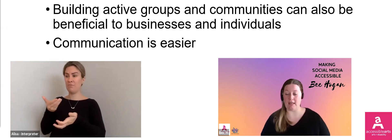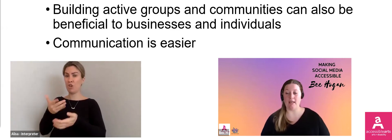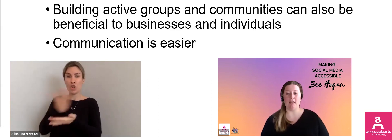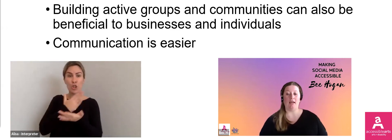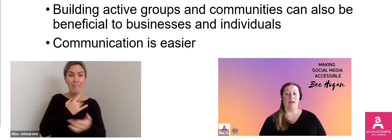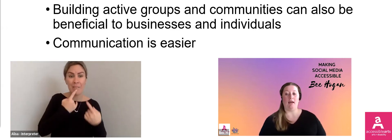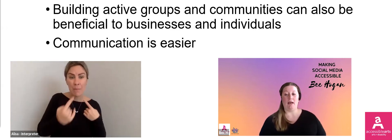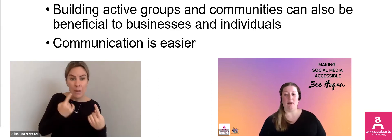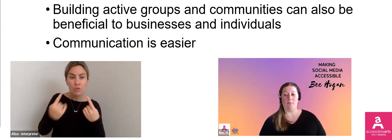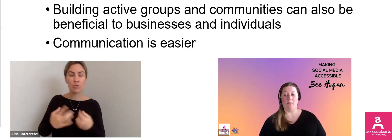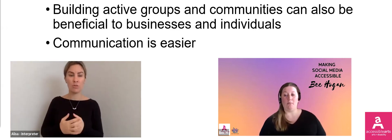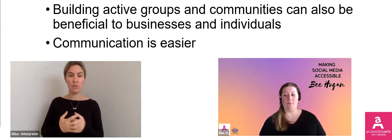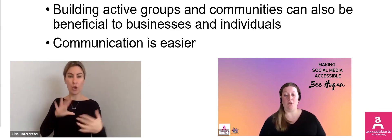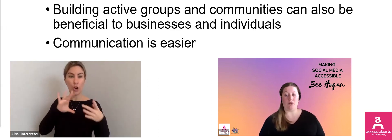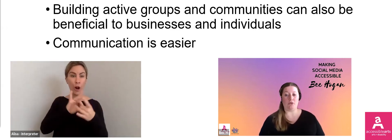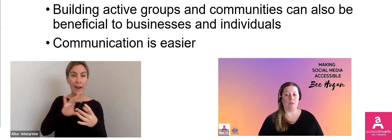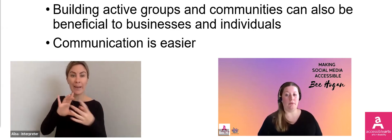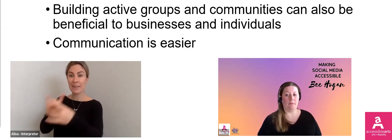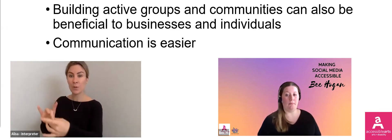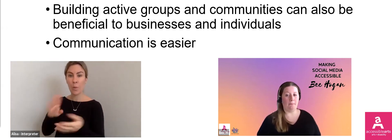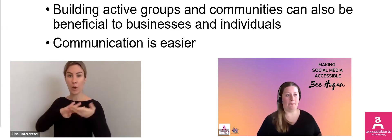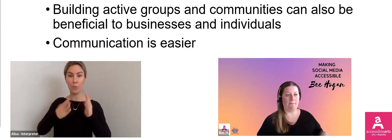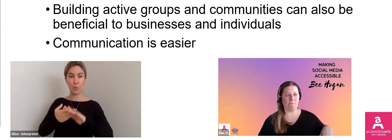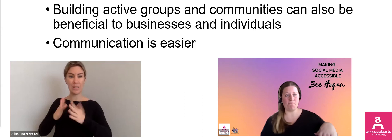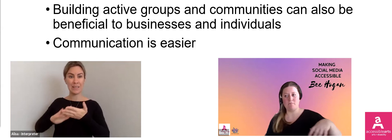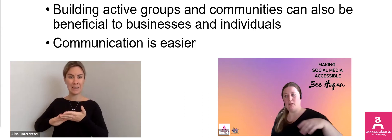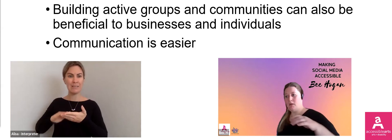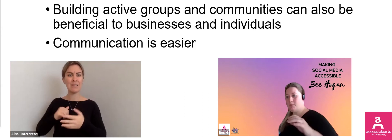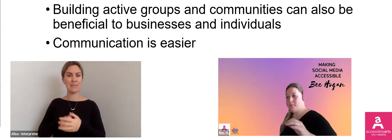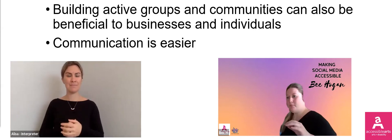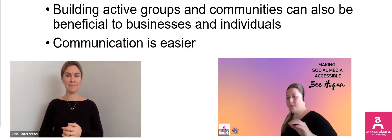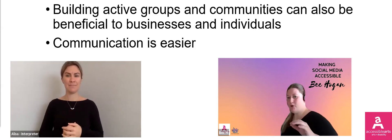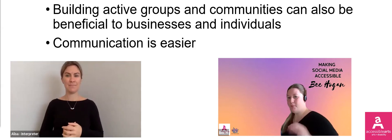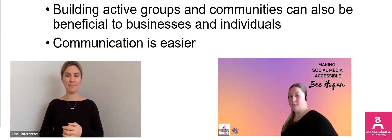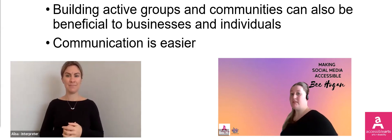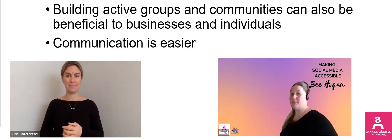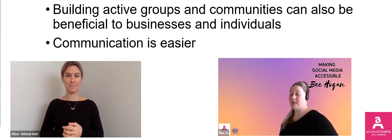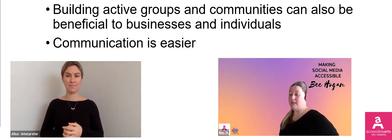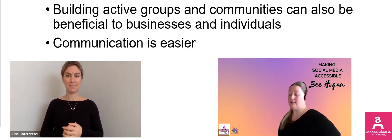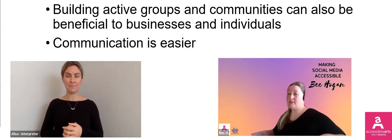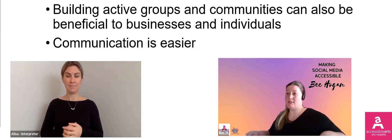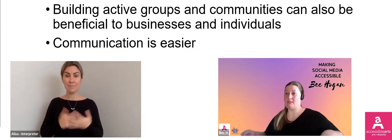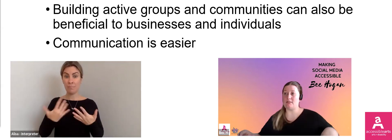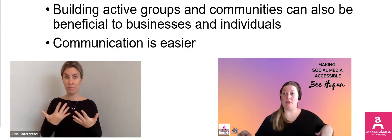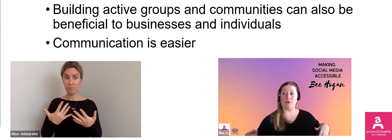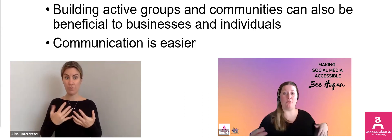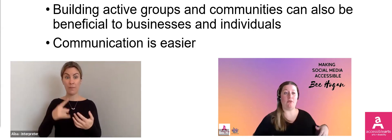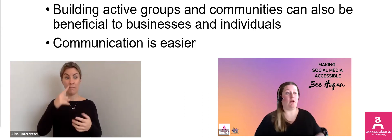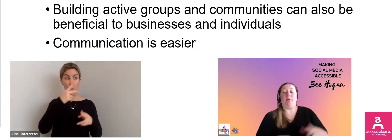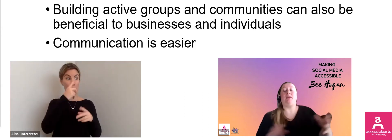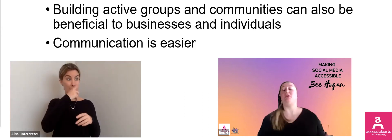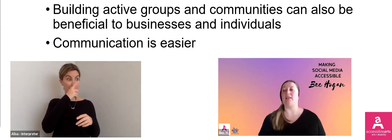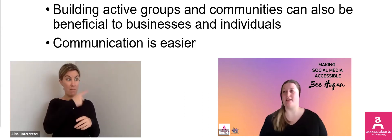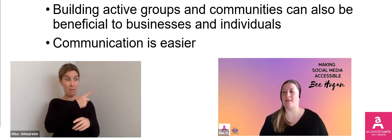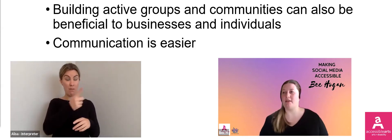For people with disability, there are big communities out there.